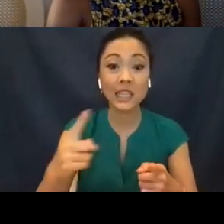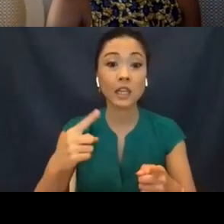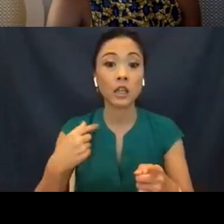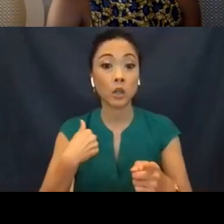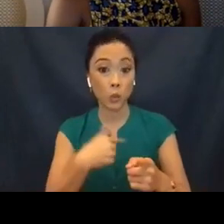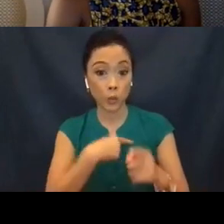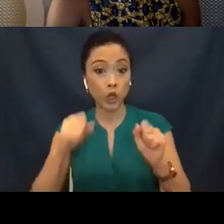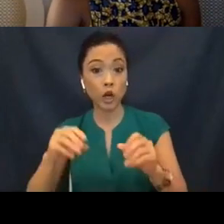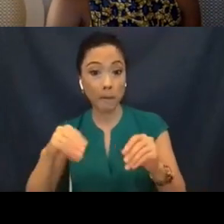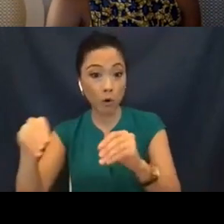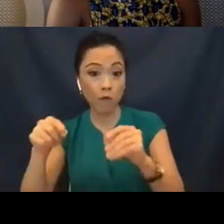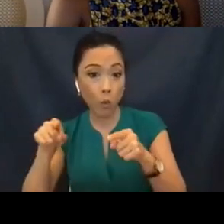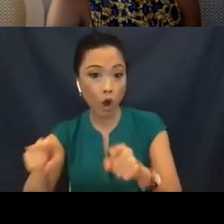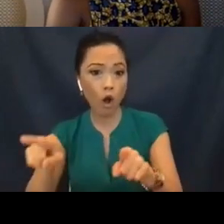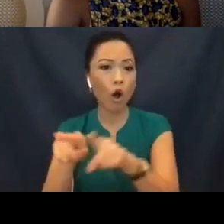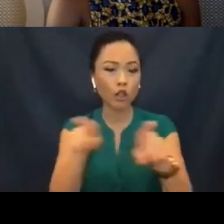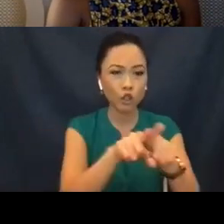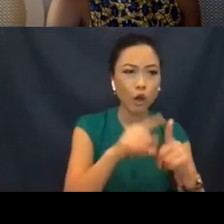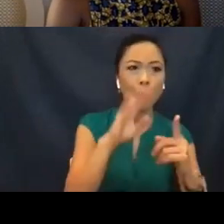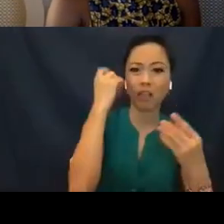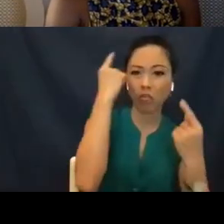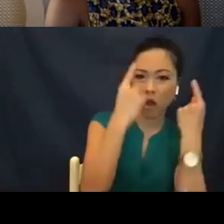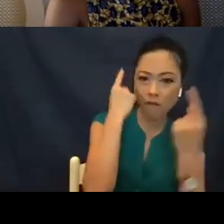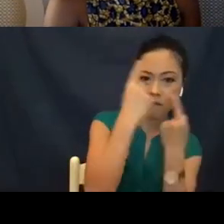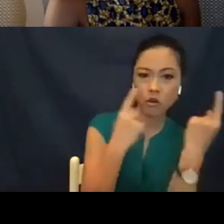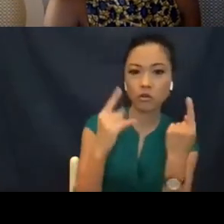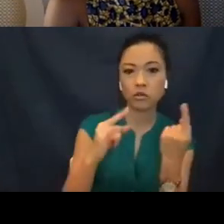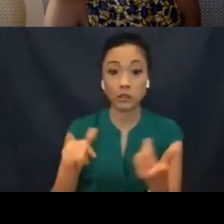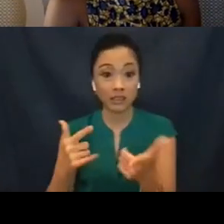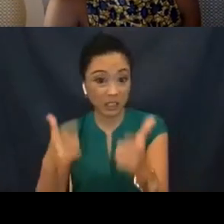responding as a field in these times. The last thing I will